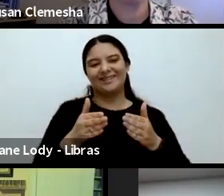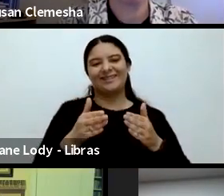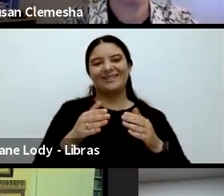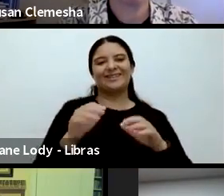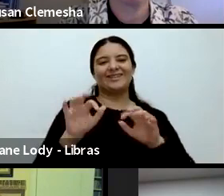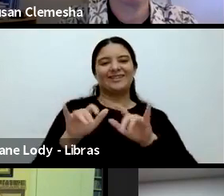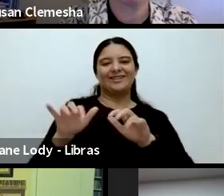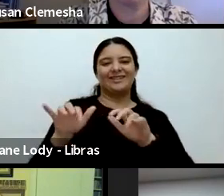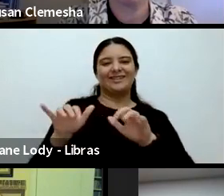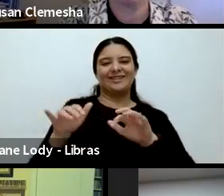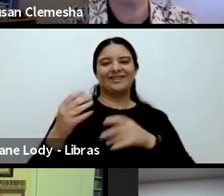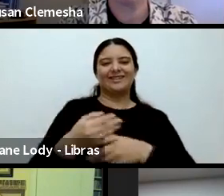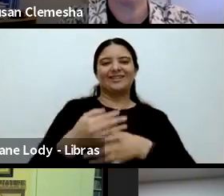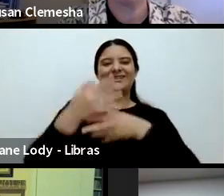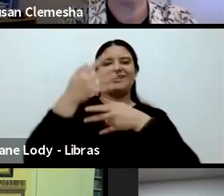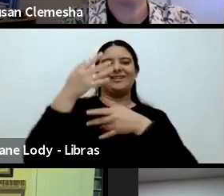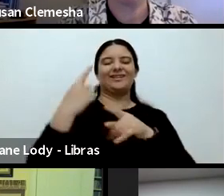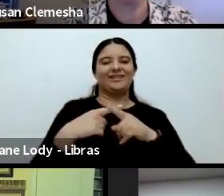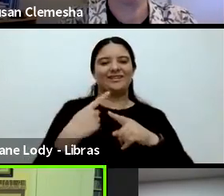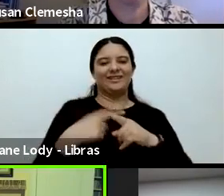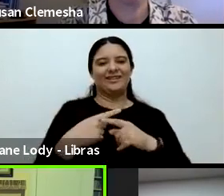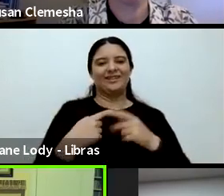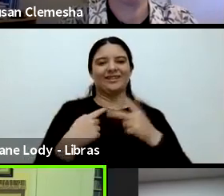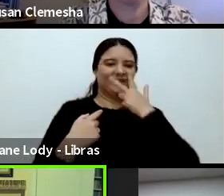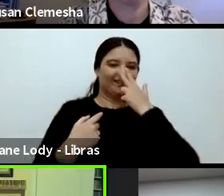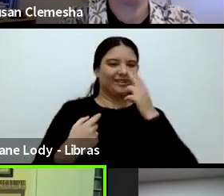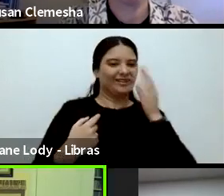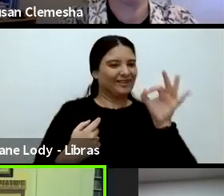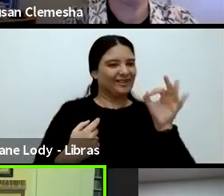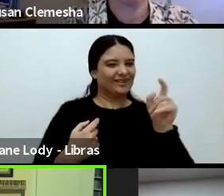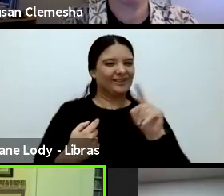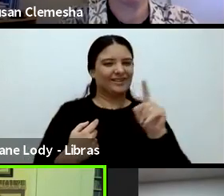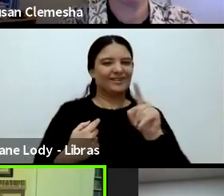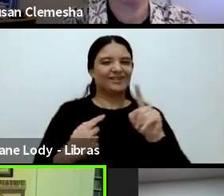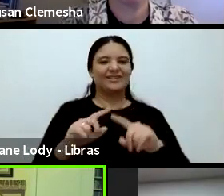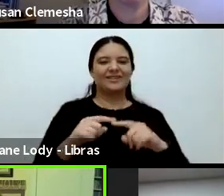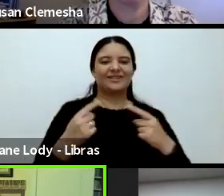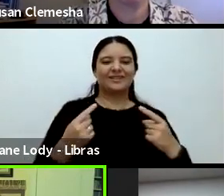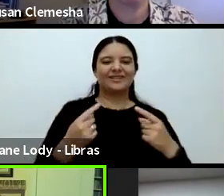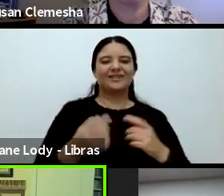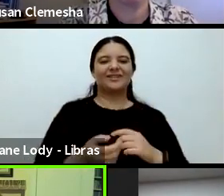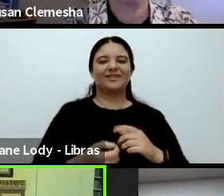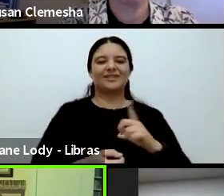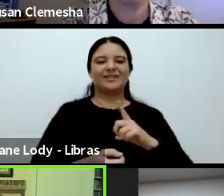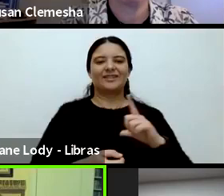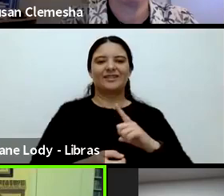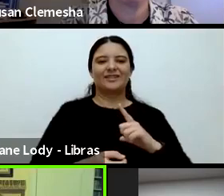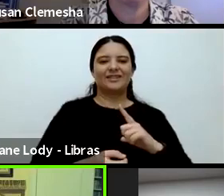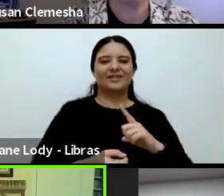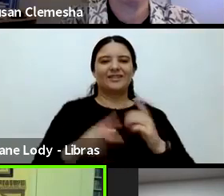almost nothing is correct. So I'll. there There is some, there's some kind of There is some, there's some kind of transcription thing that I'm